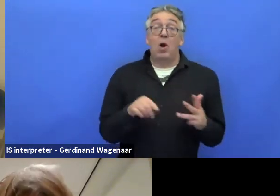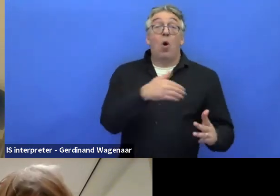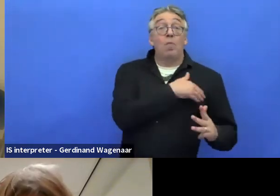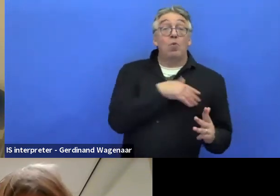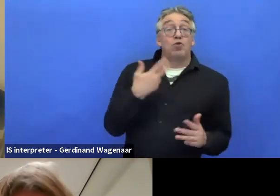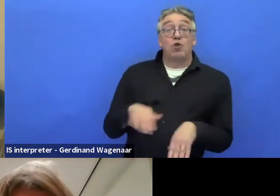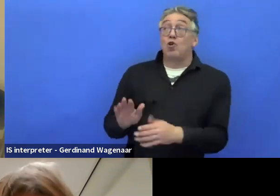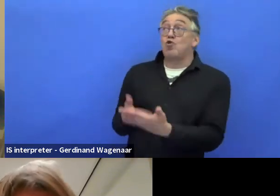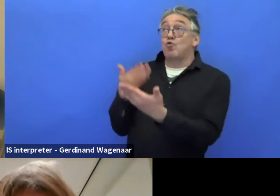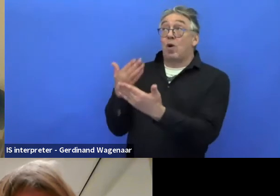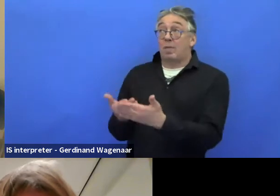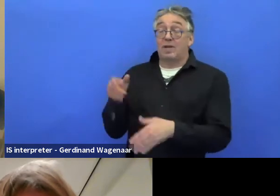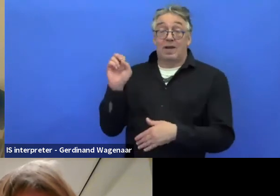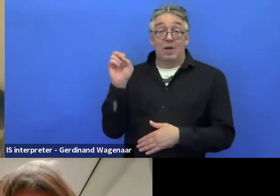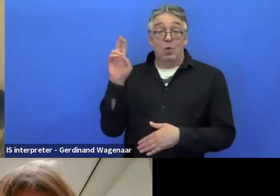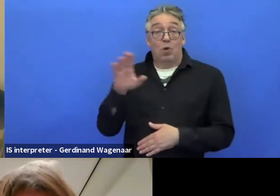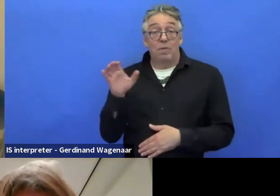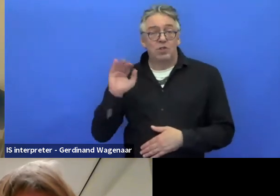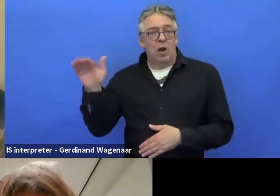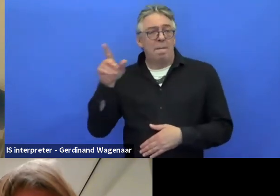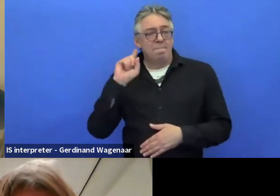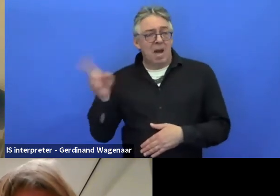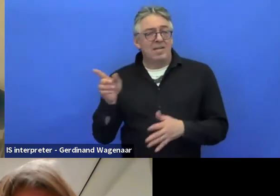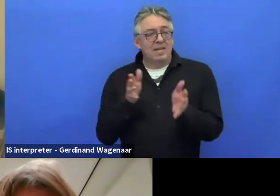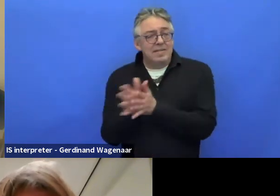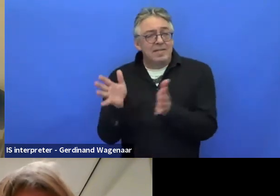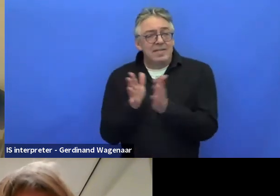for the use of funds and prevent investment in projects